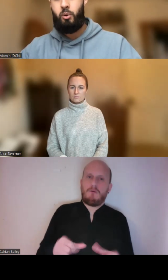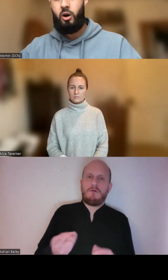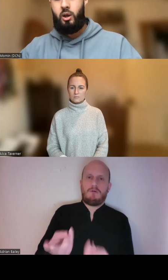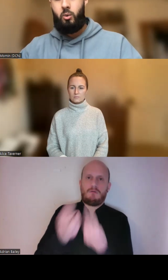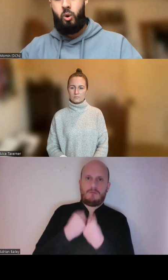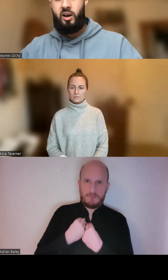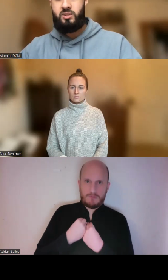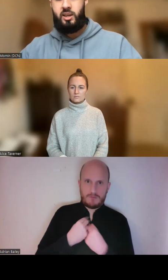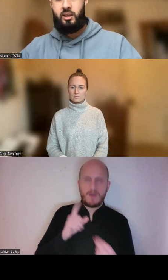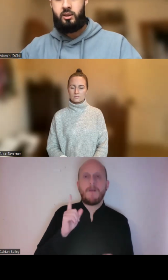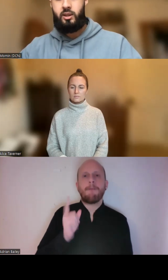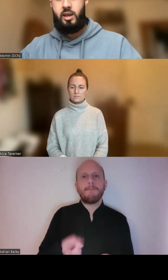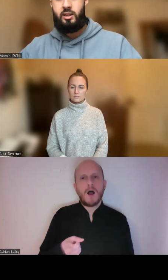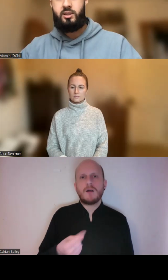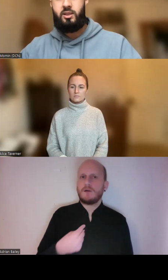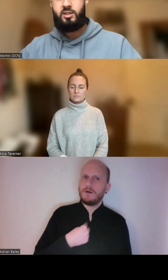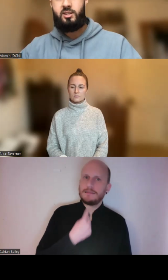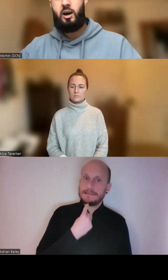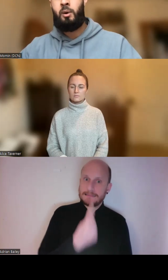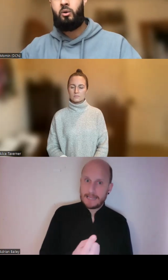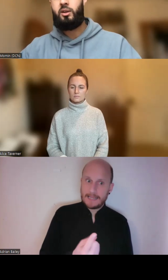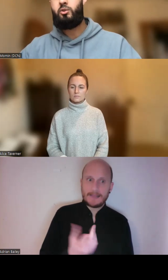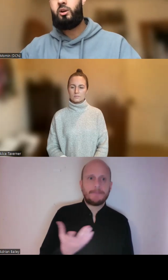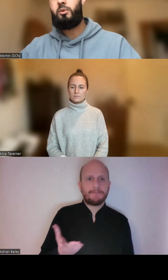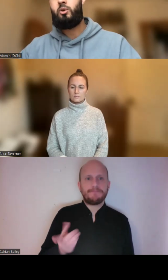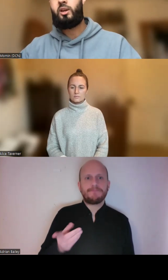but what I'm saying is this is the amount that you want to be looking